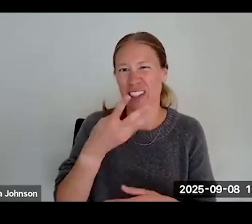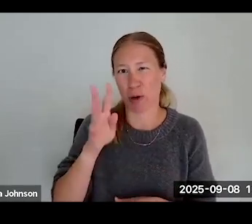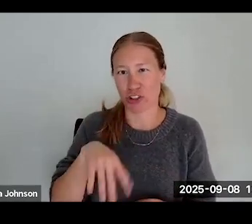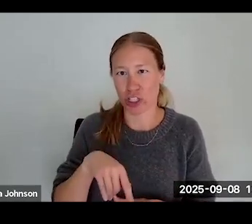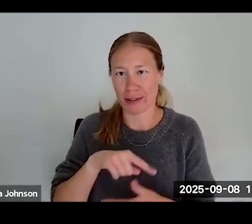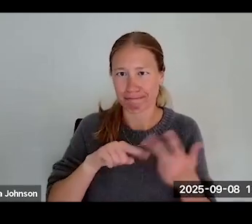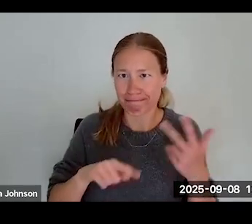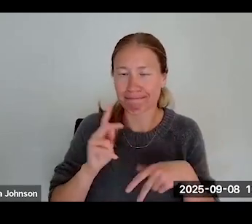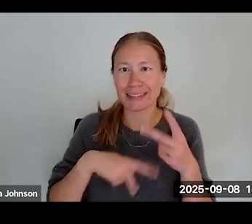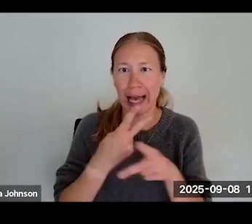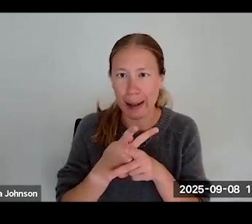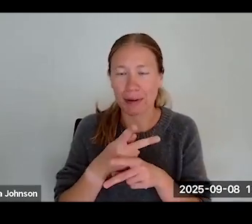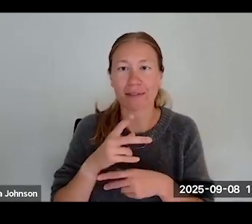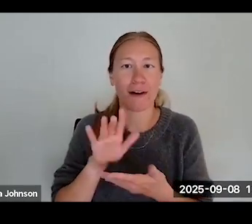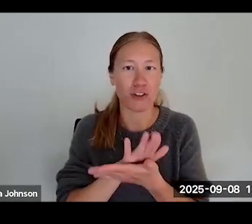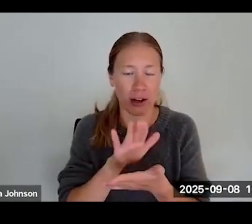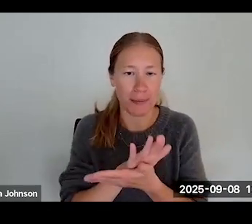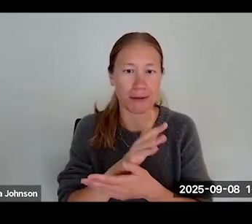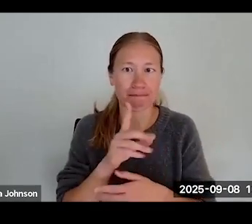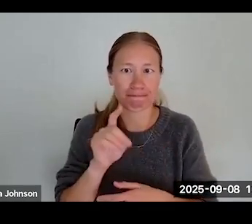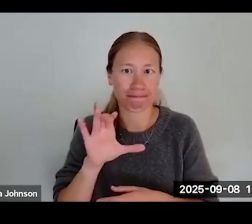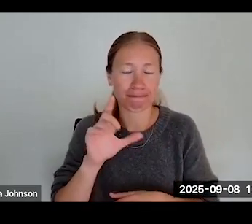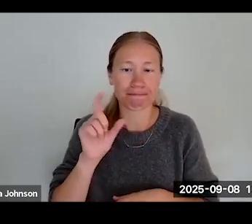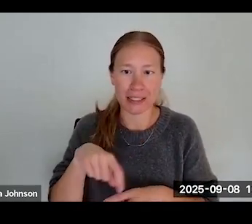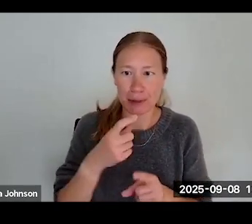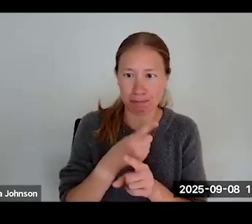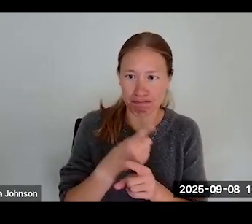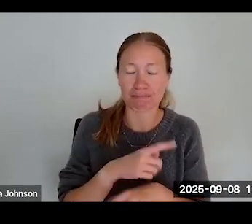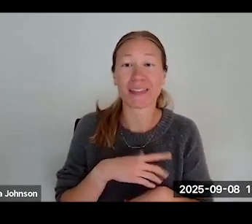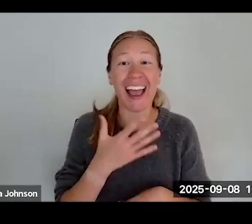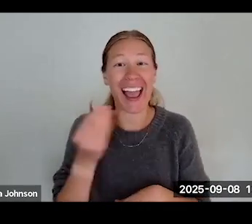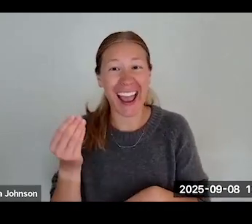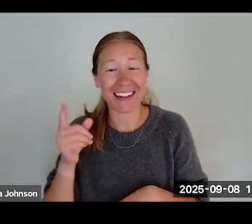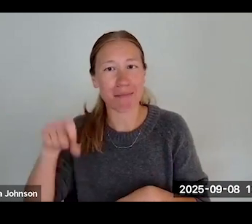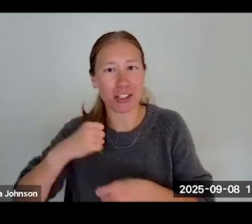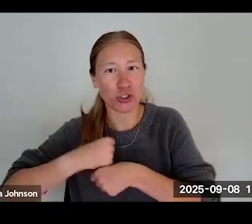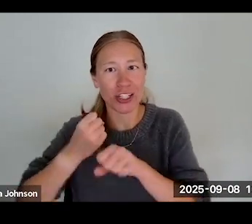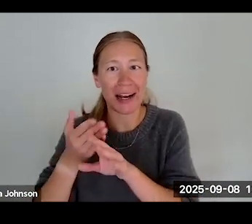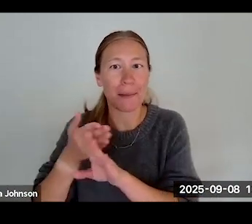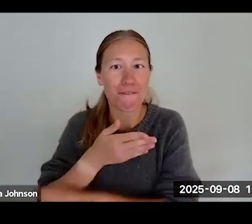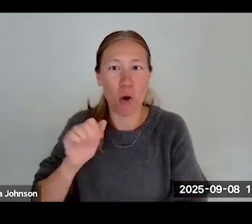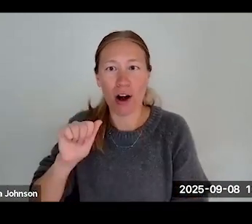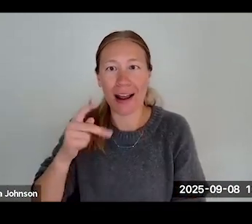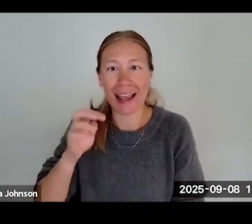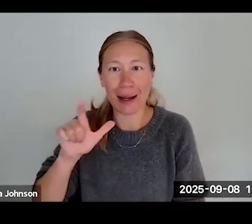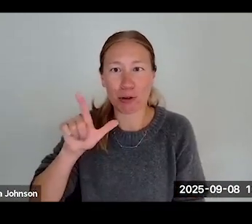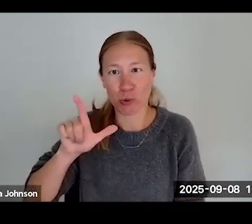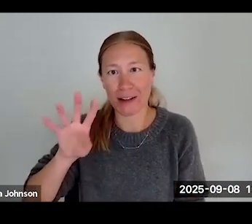And that document has to have been created prior to April 24th, 2026,